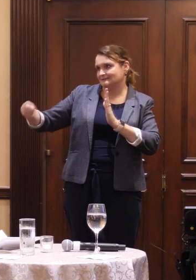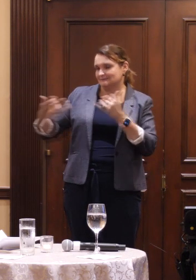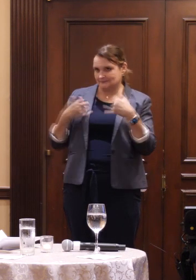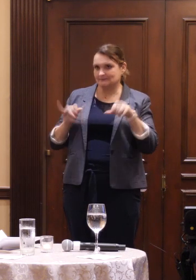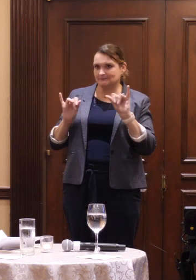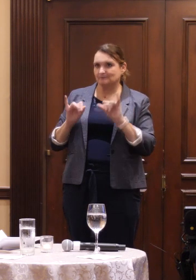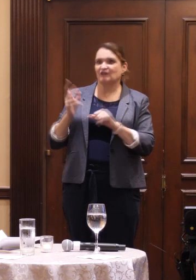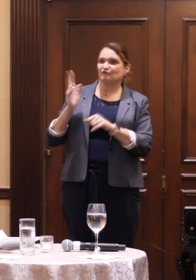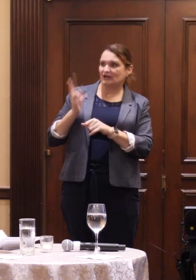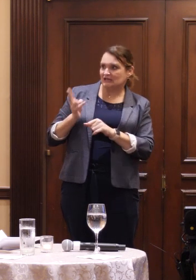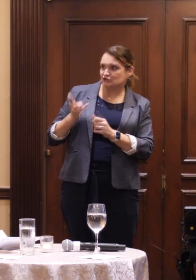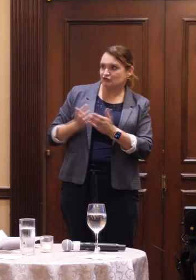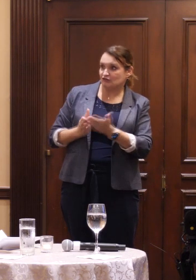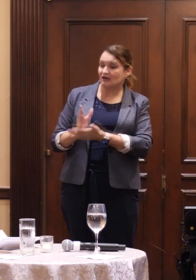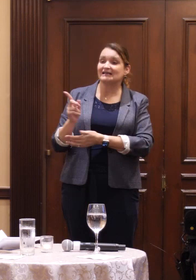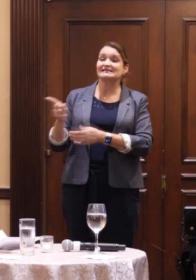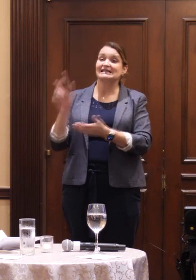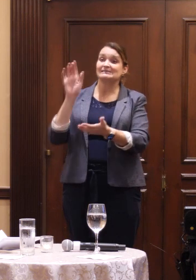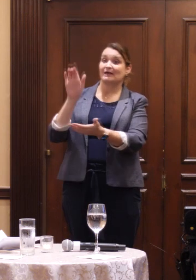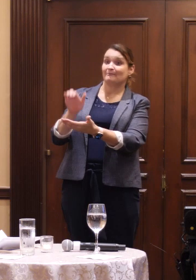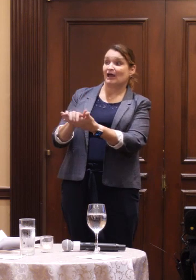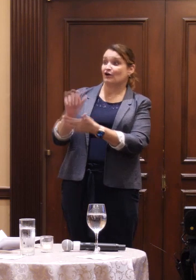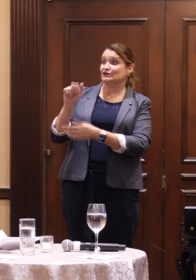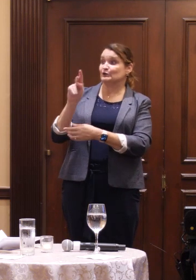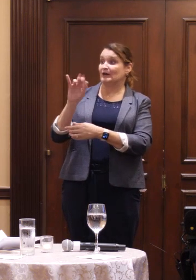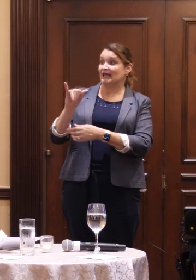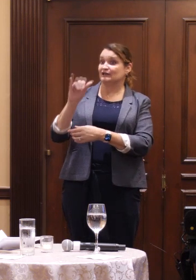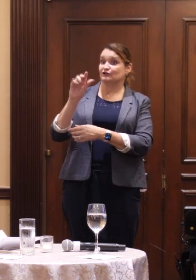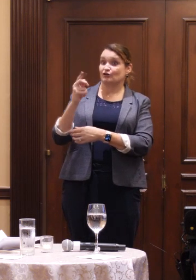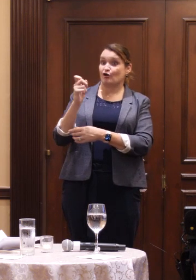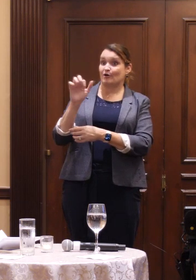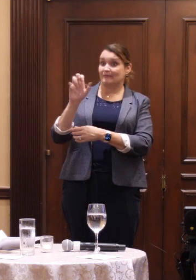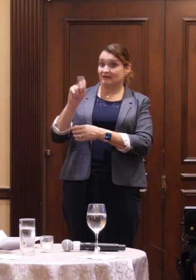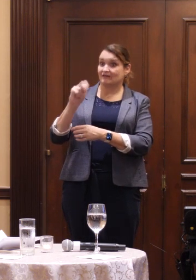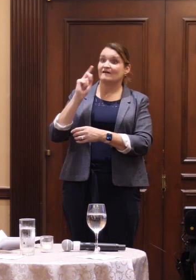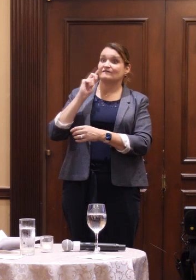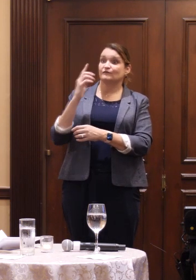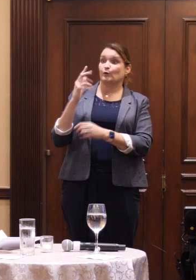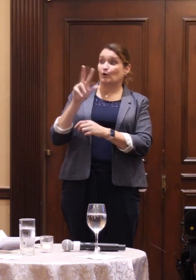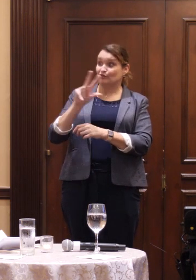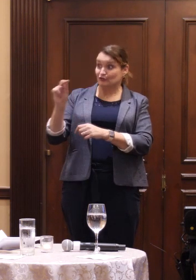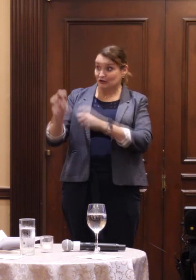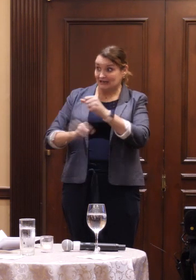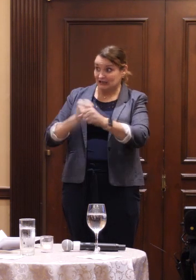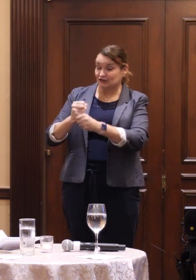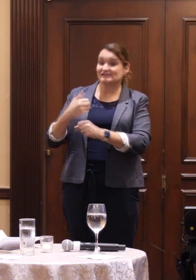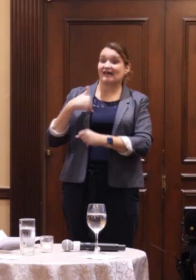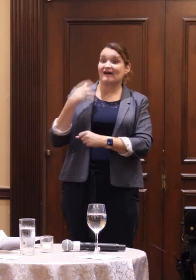Bob has been married to Dr Andi Farbman for 34 years. They have four adult daughters each highly